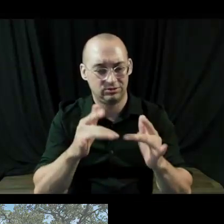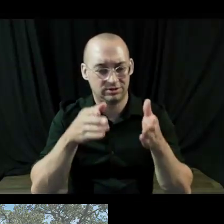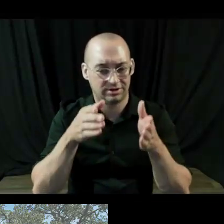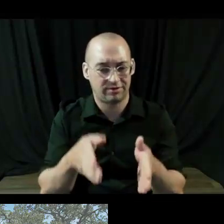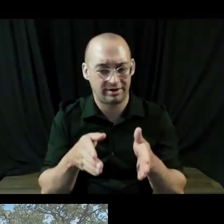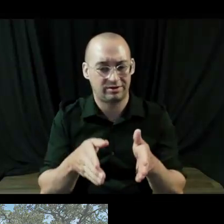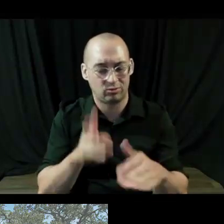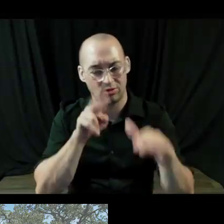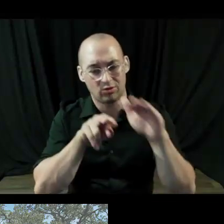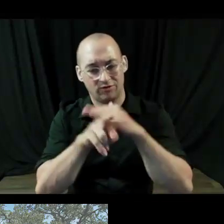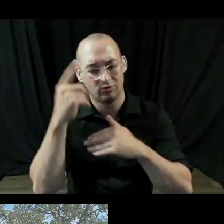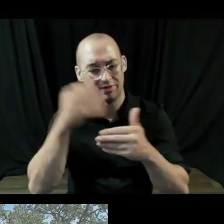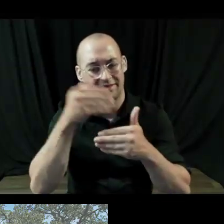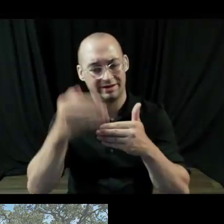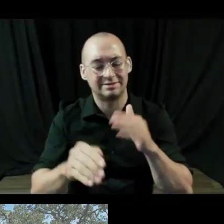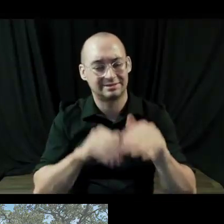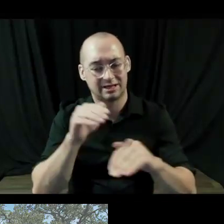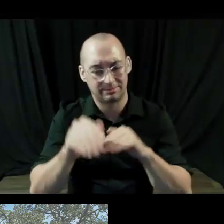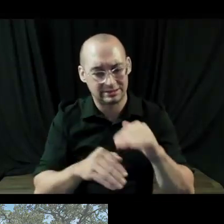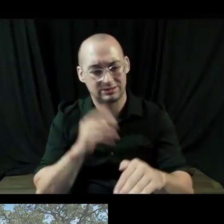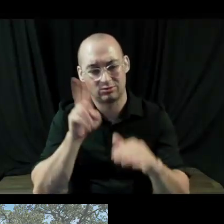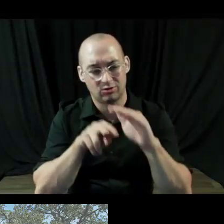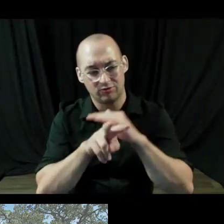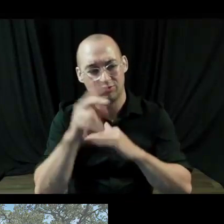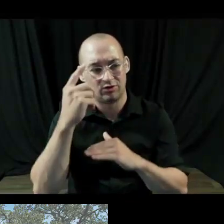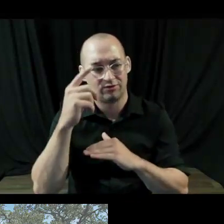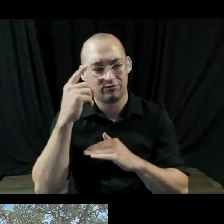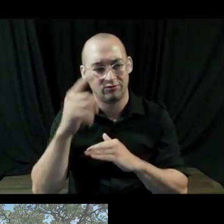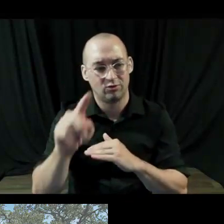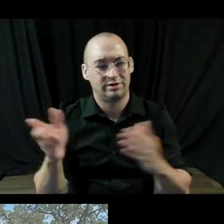the next steps. And we're looking forward to you know, hearing your thoughts on the draft